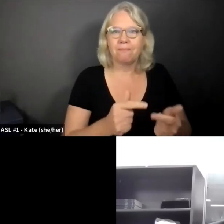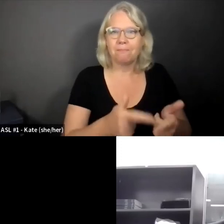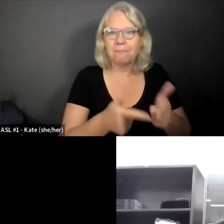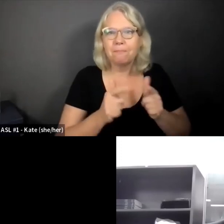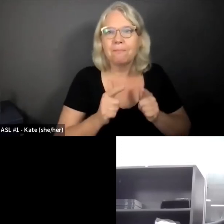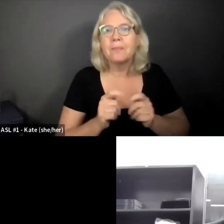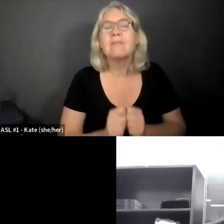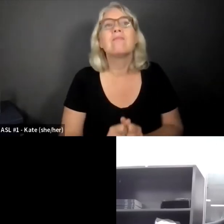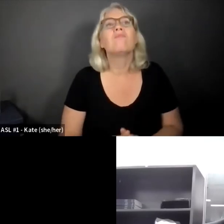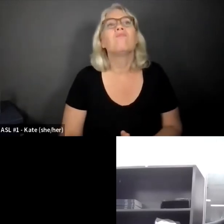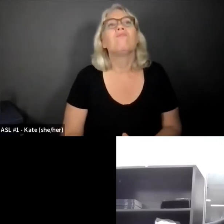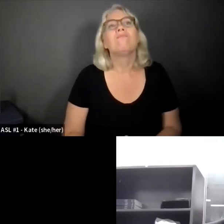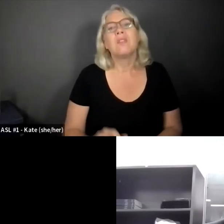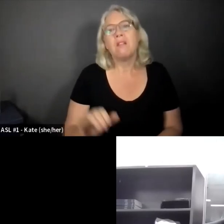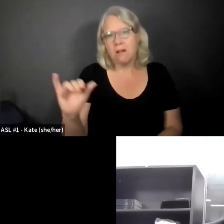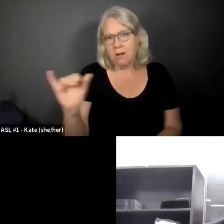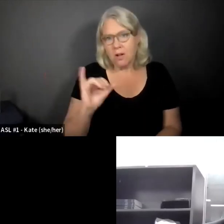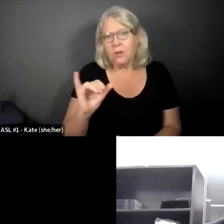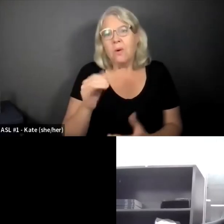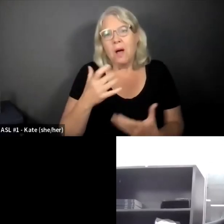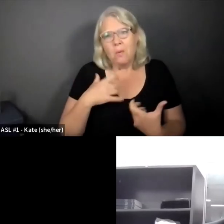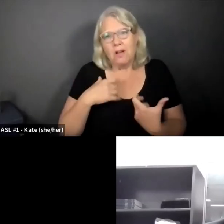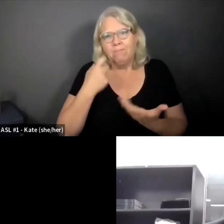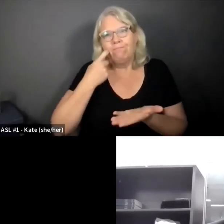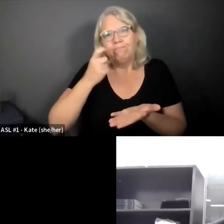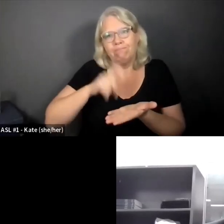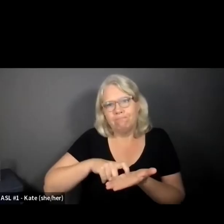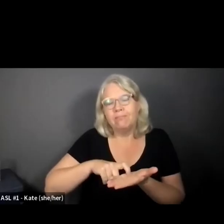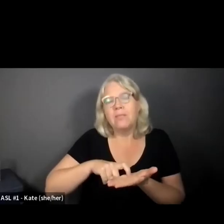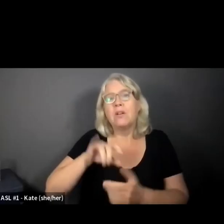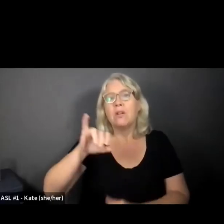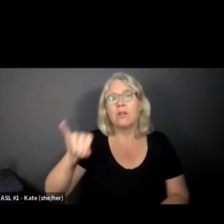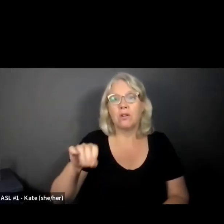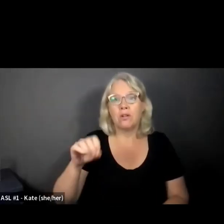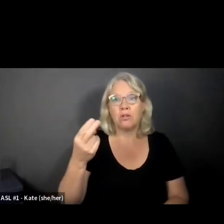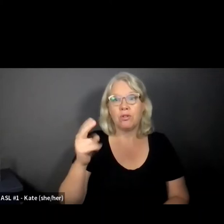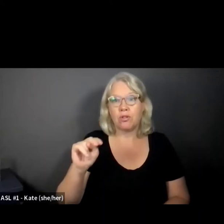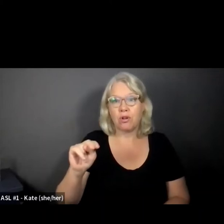THIS IS A SEGUE BACK TO WHAT ENA WAS TALKING ABOUT.